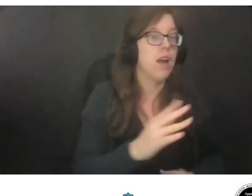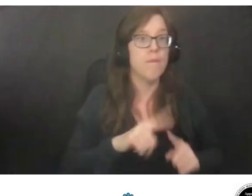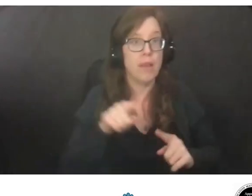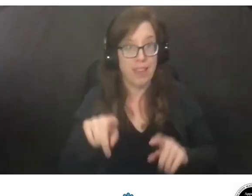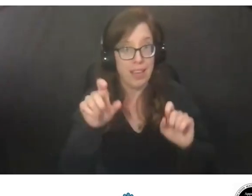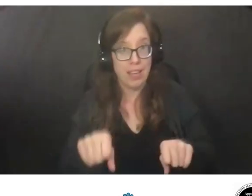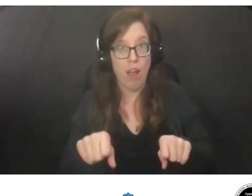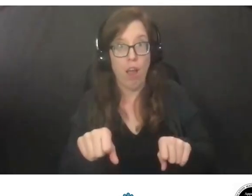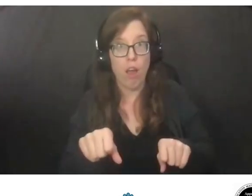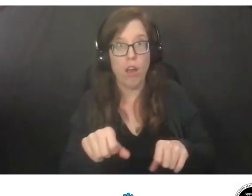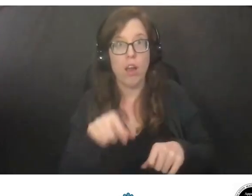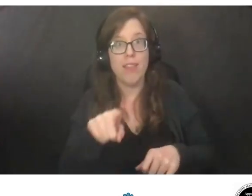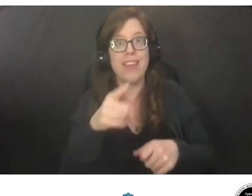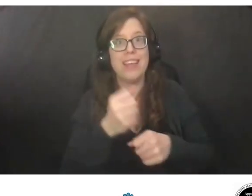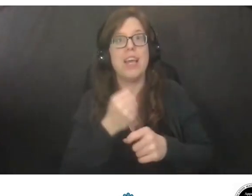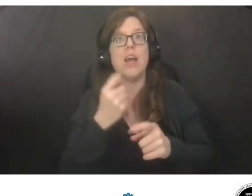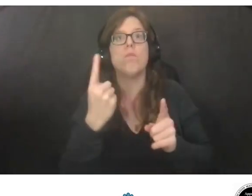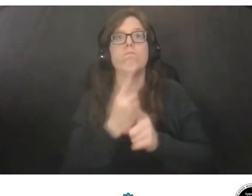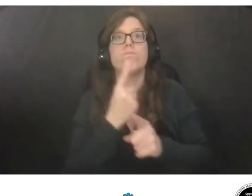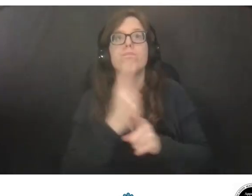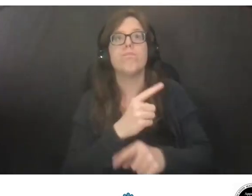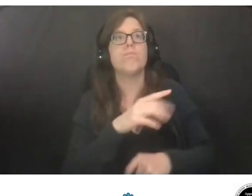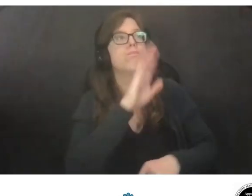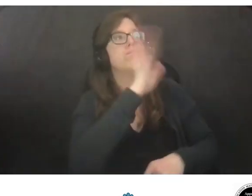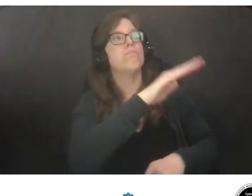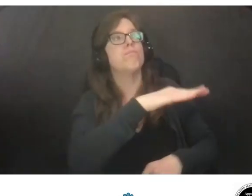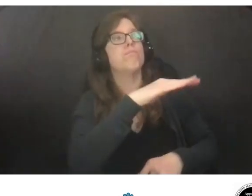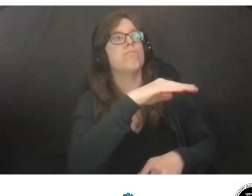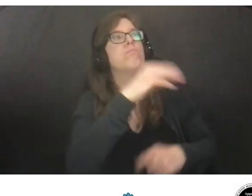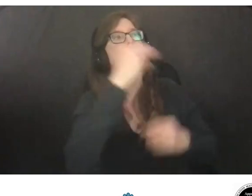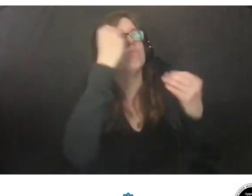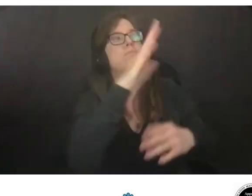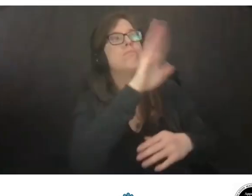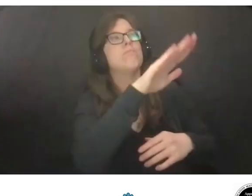Can they appropriately get the attention of other people?